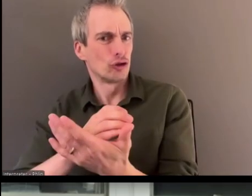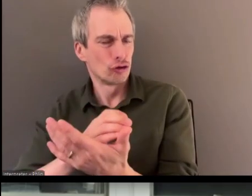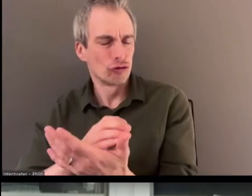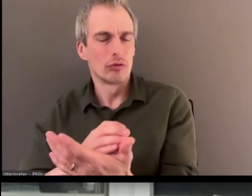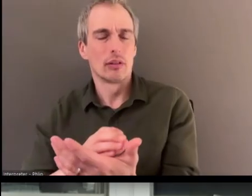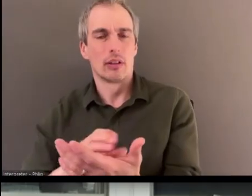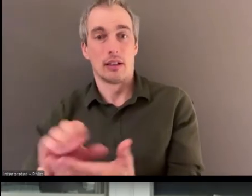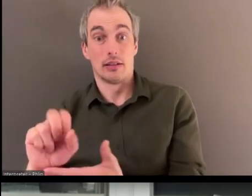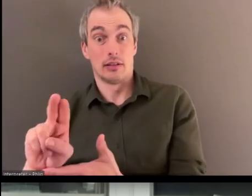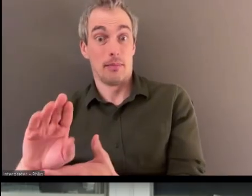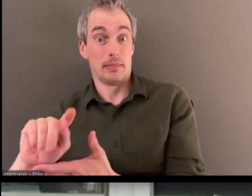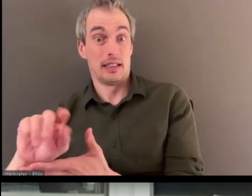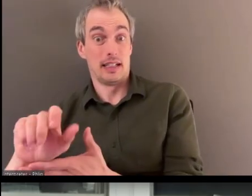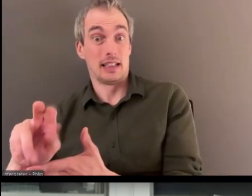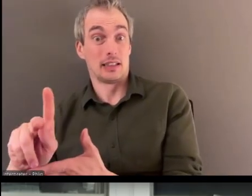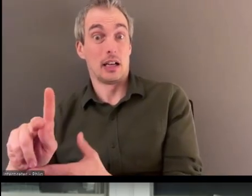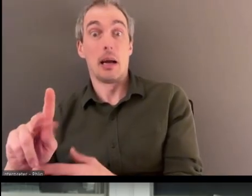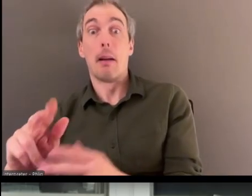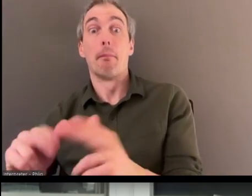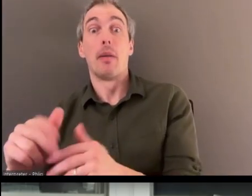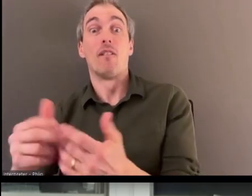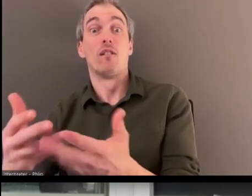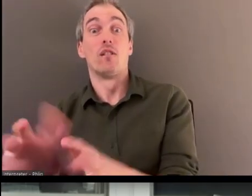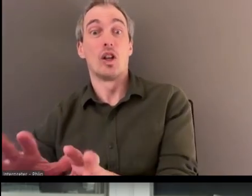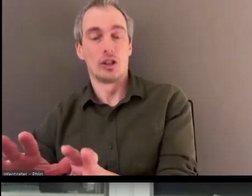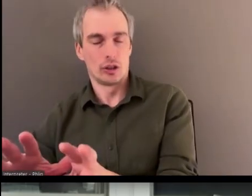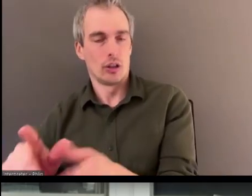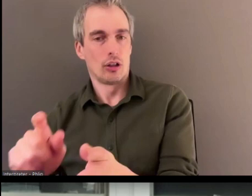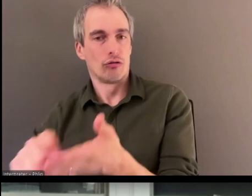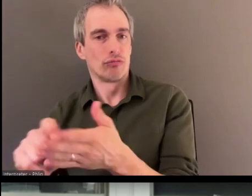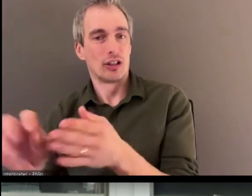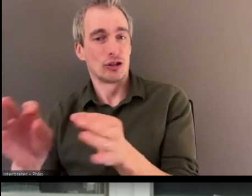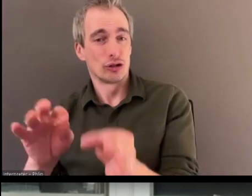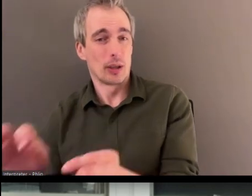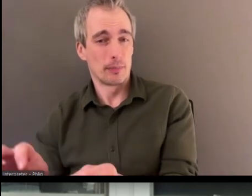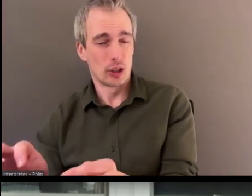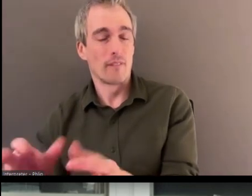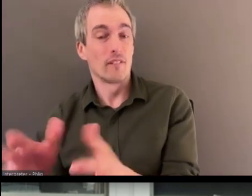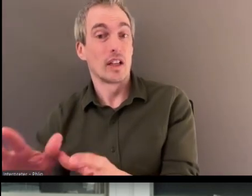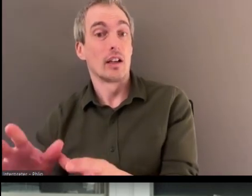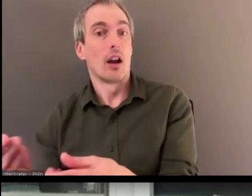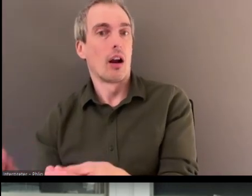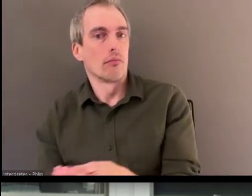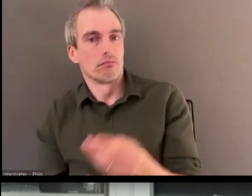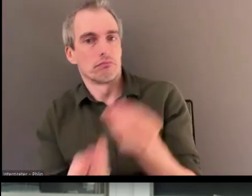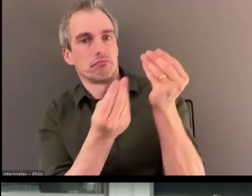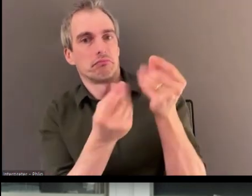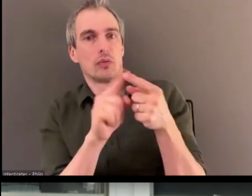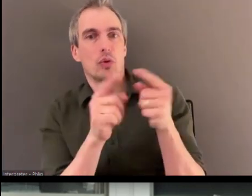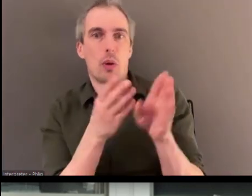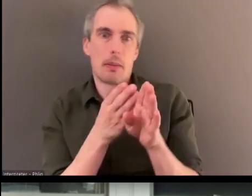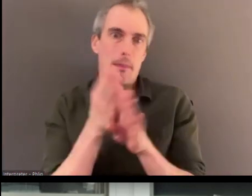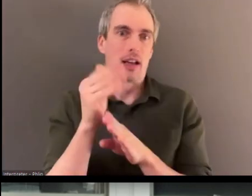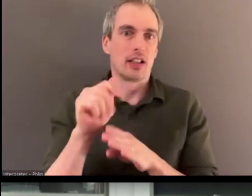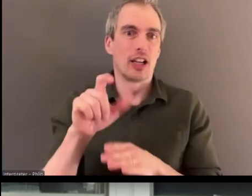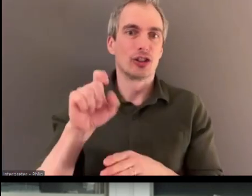description and then gives that to the main agent and goes, hey, here's your image description. Use the edit tool. Finish that for me.